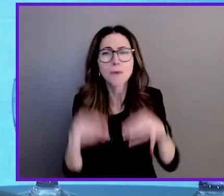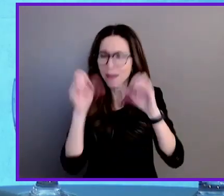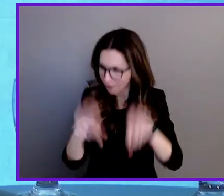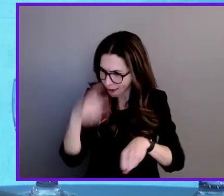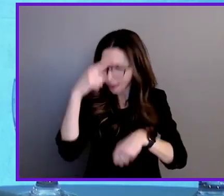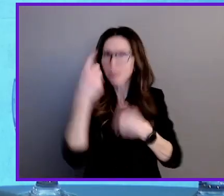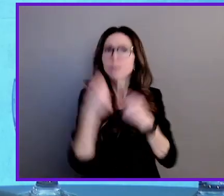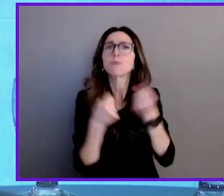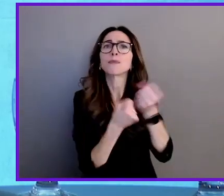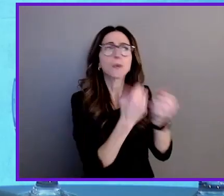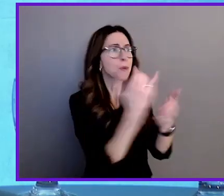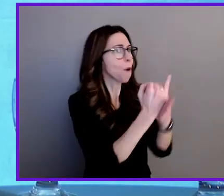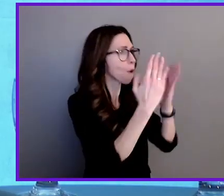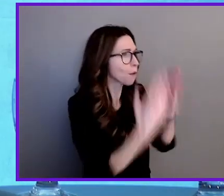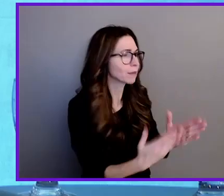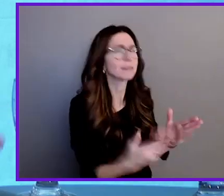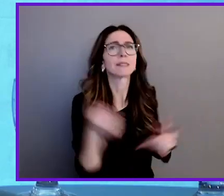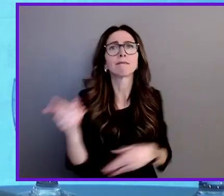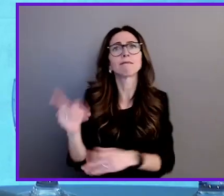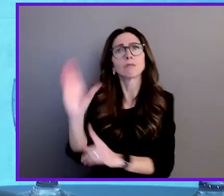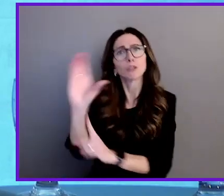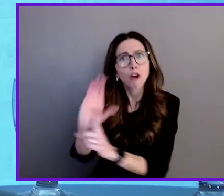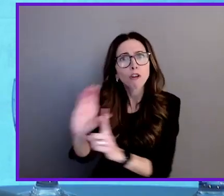and we know that we have the machine to do it,